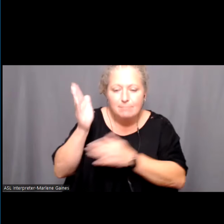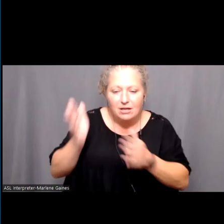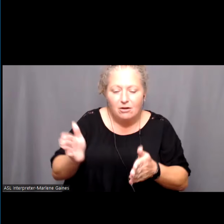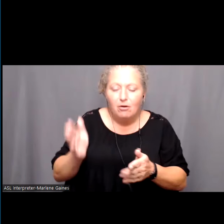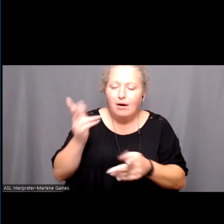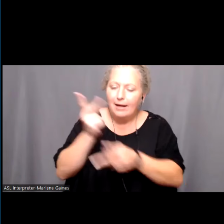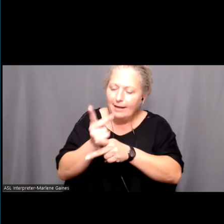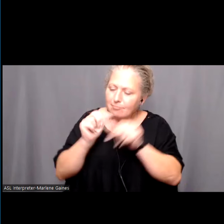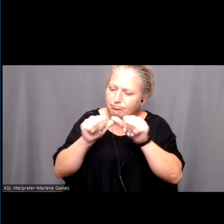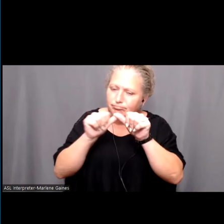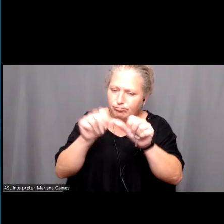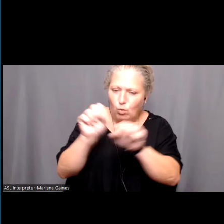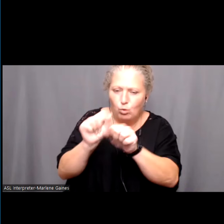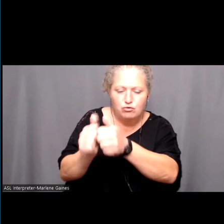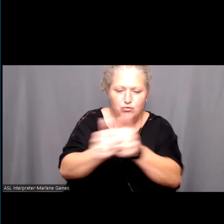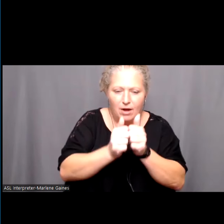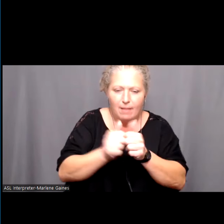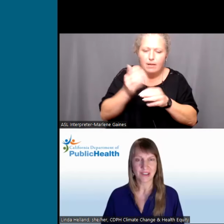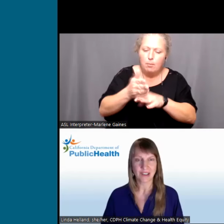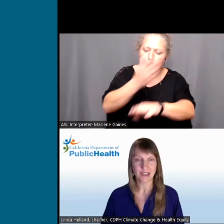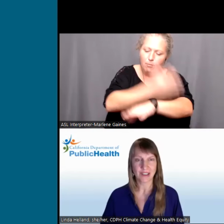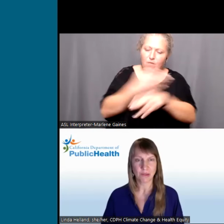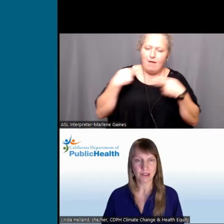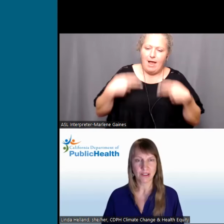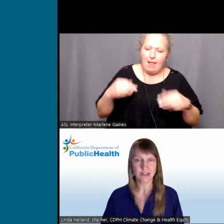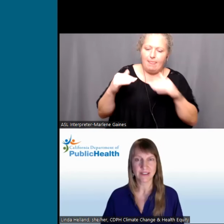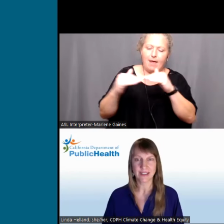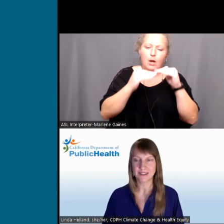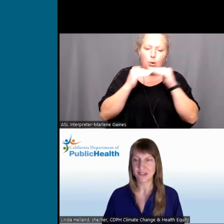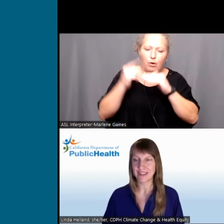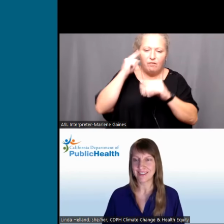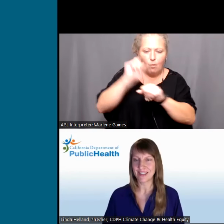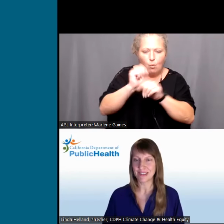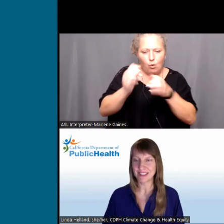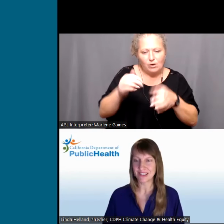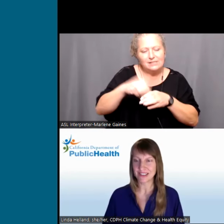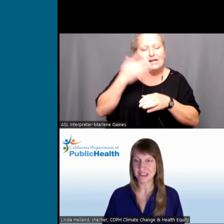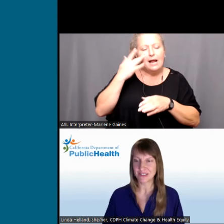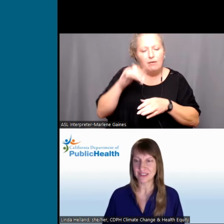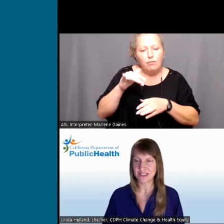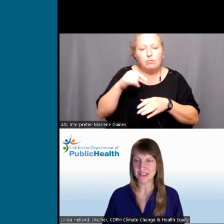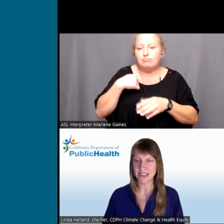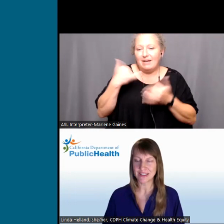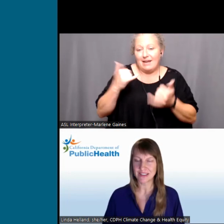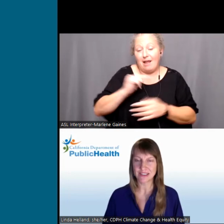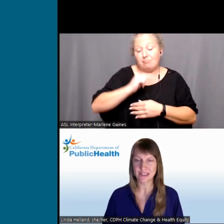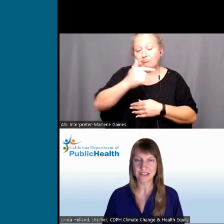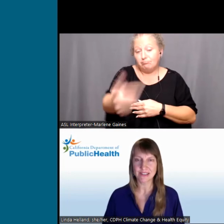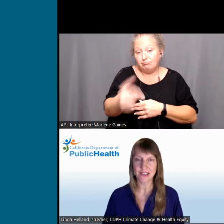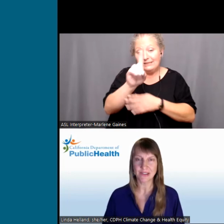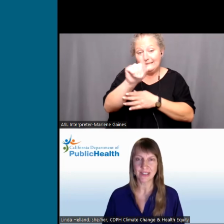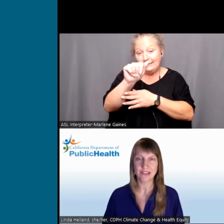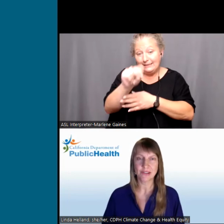Let's Keep working together to improve health and equity for workers in California. I will now turn it over to Dan to close us out.